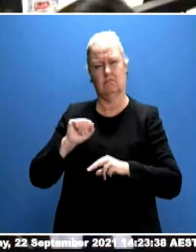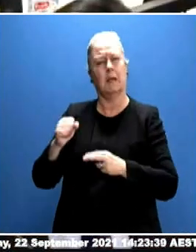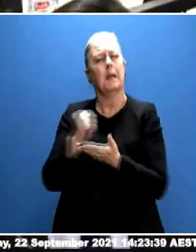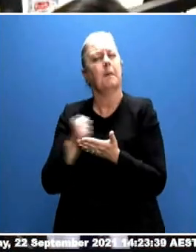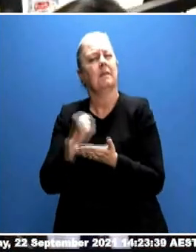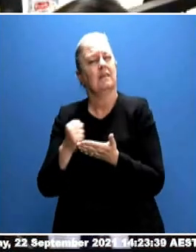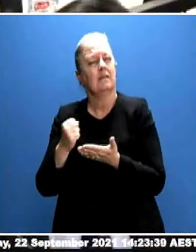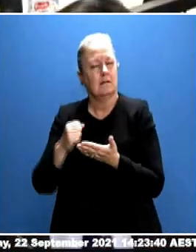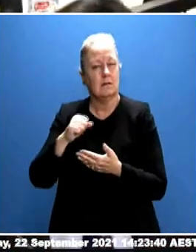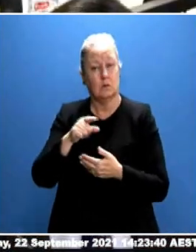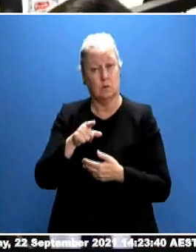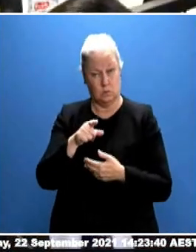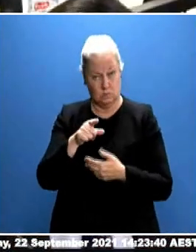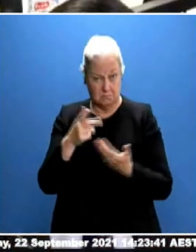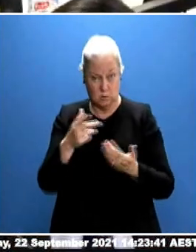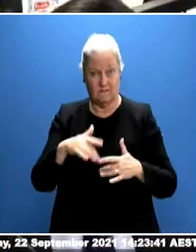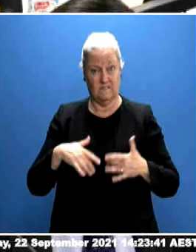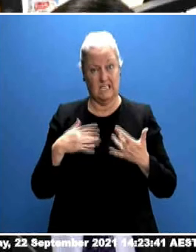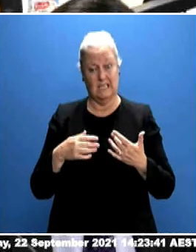you think that six is sufficient for the State's needs?